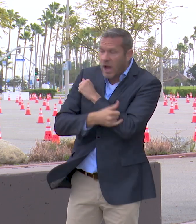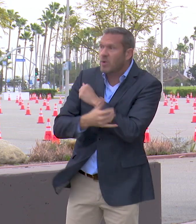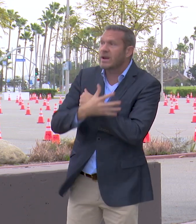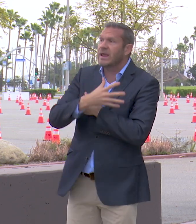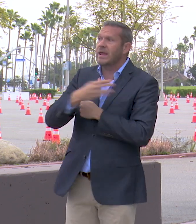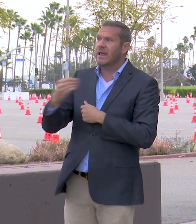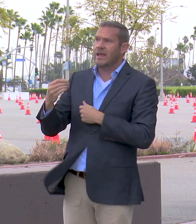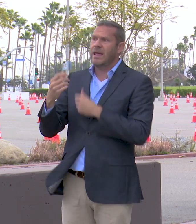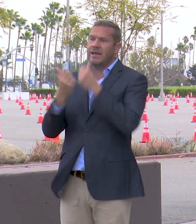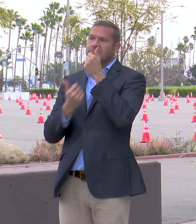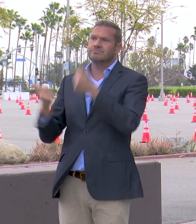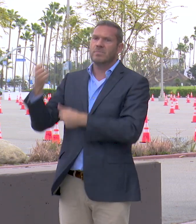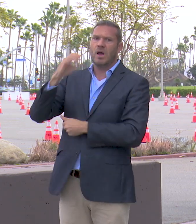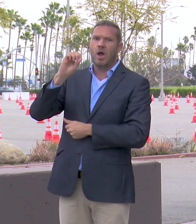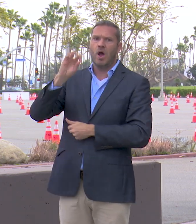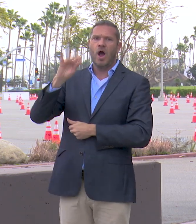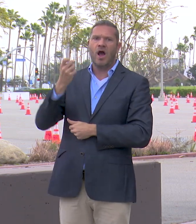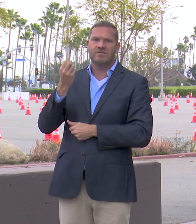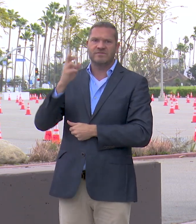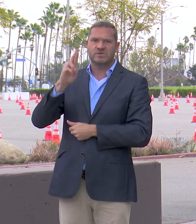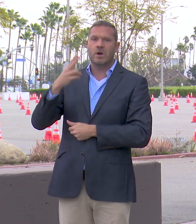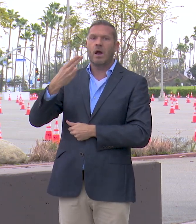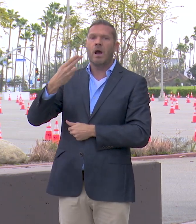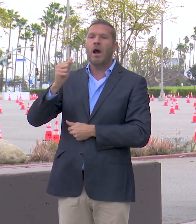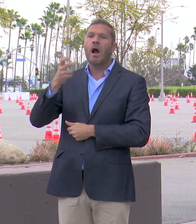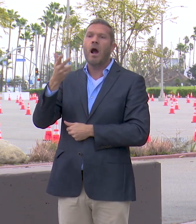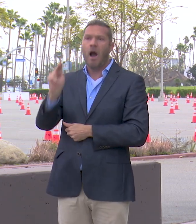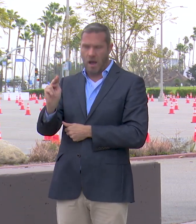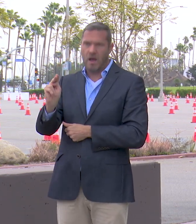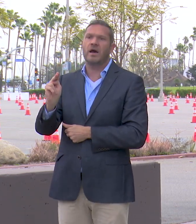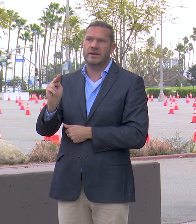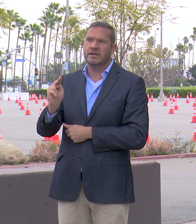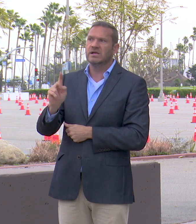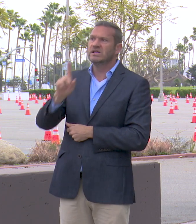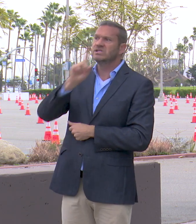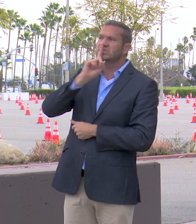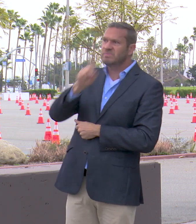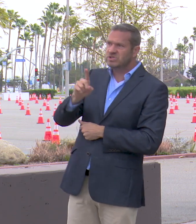It just makes complete sense for us to vaccinate Signal Hill, to help vaccinate Lakewood, to